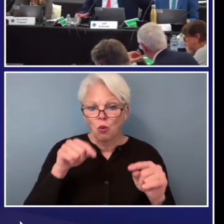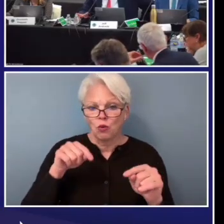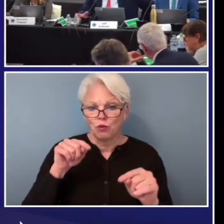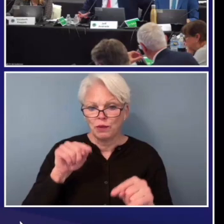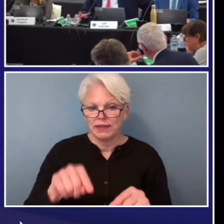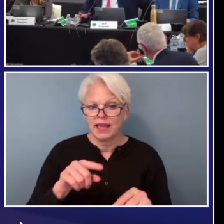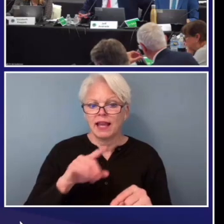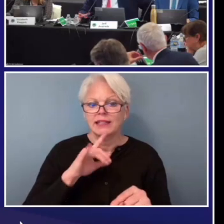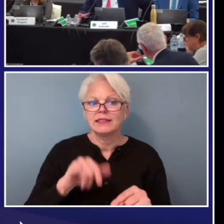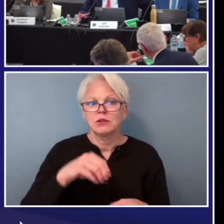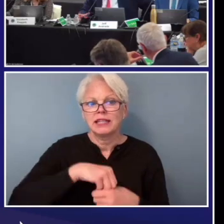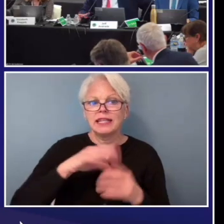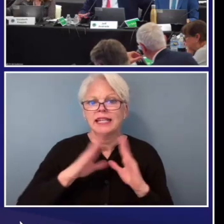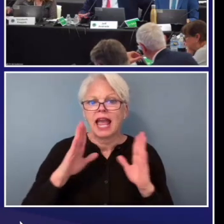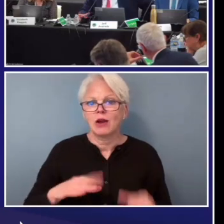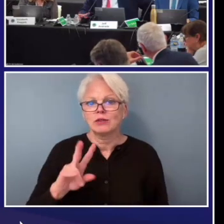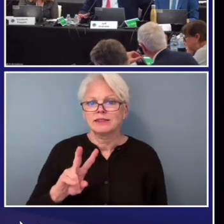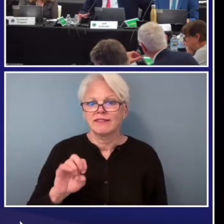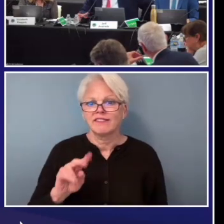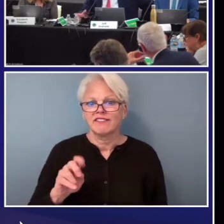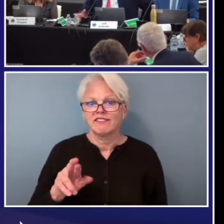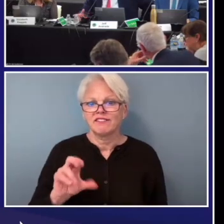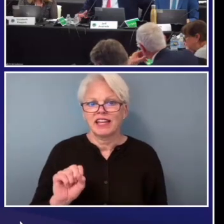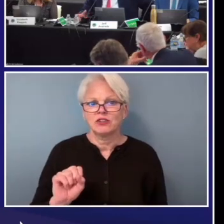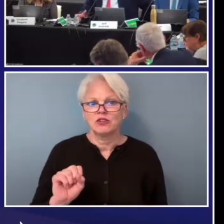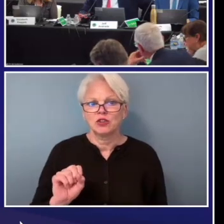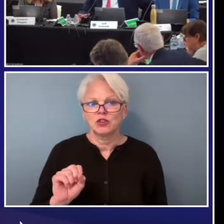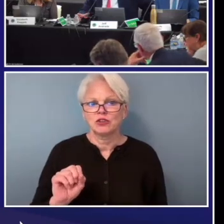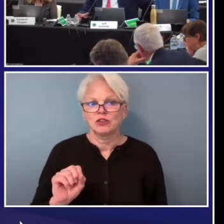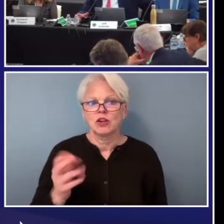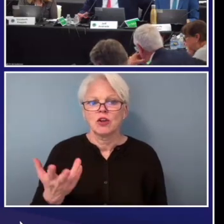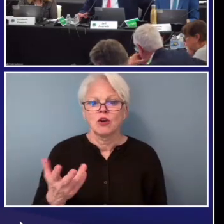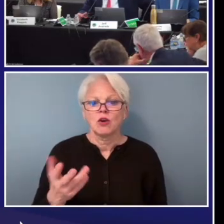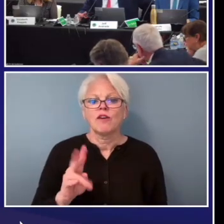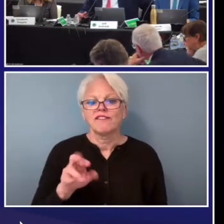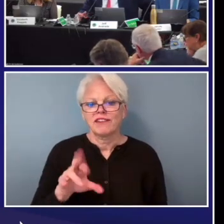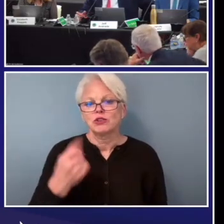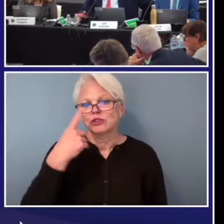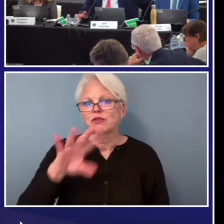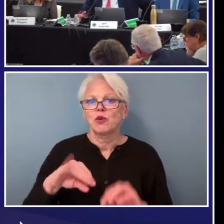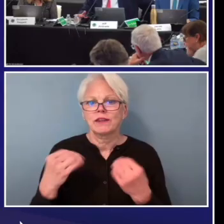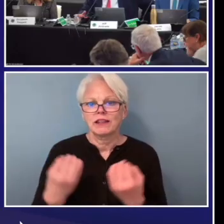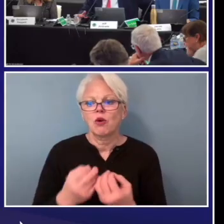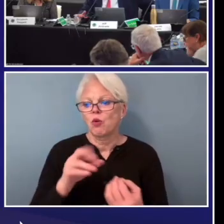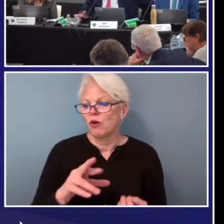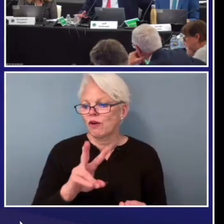um, in-house vendors, um, or vendors through the organization or vendors to, um,